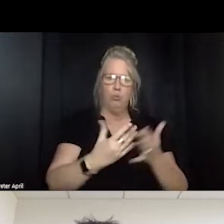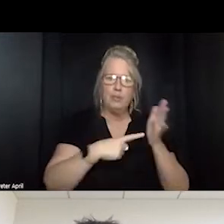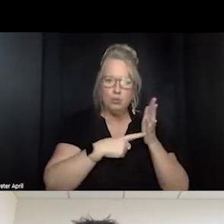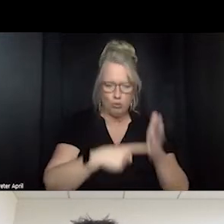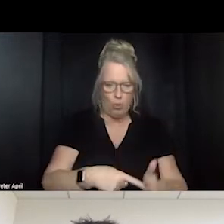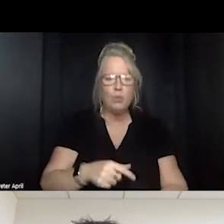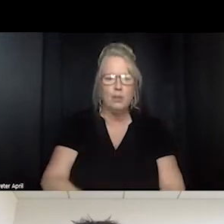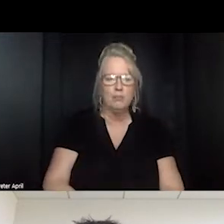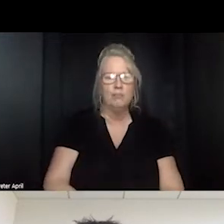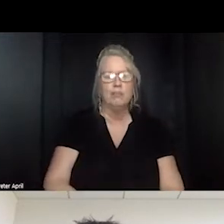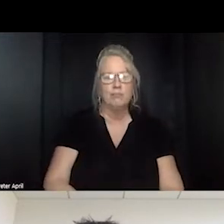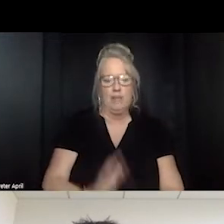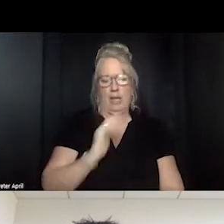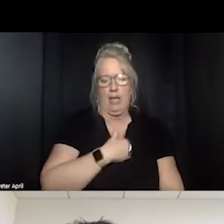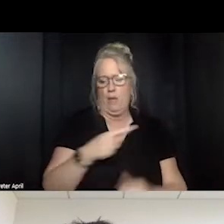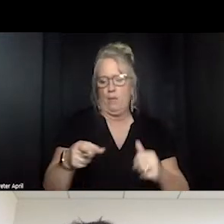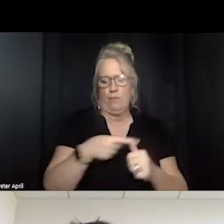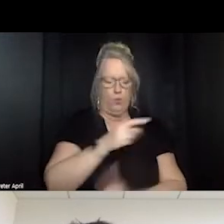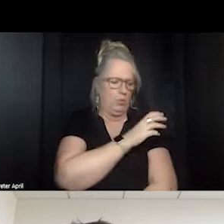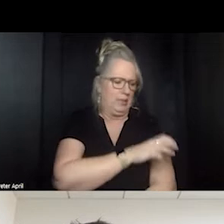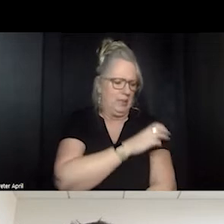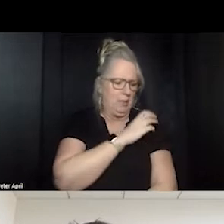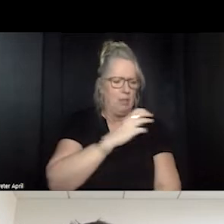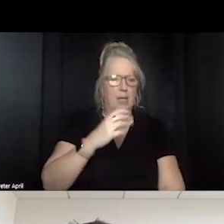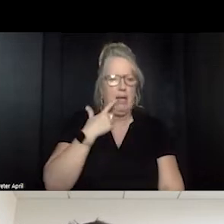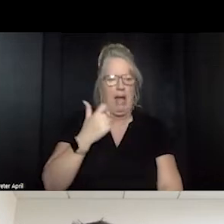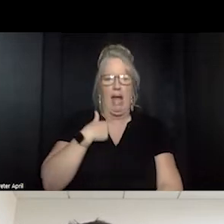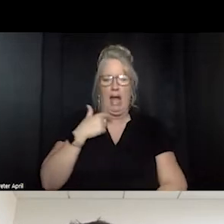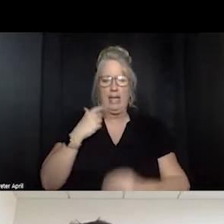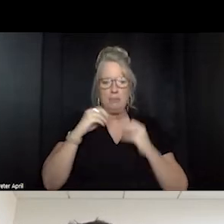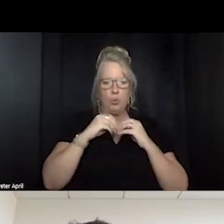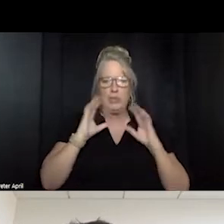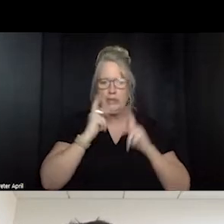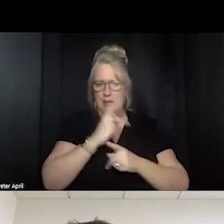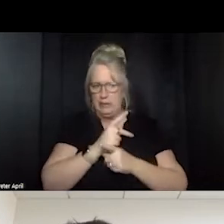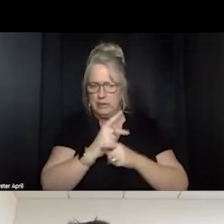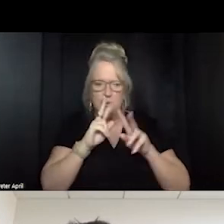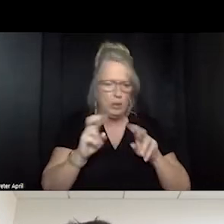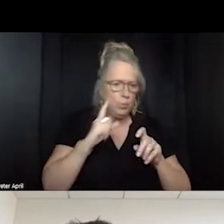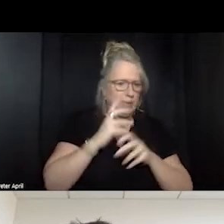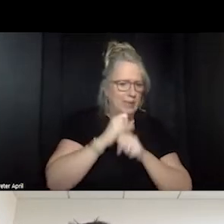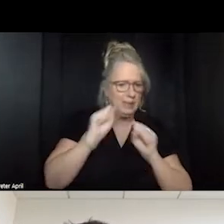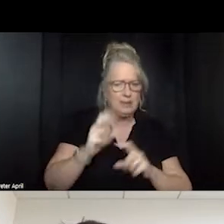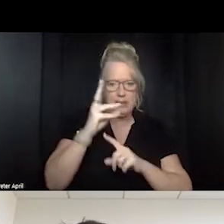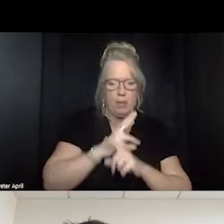WE OPENED OUR FIRST CLINIC, I ASSUMED IT WOULD TAKE US 6S TO GET RAMPED UP. IT TOOK US SIX WEEKS.